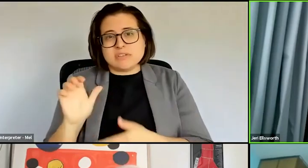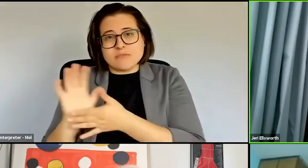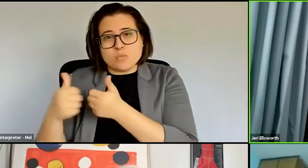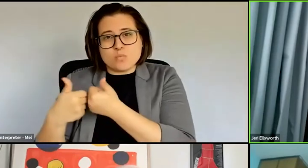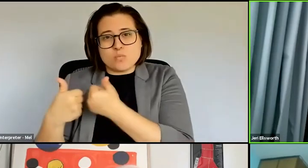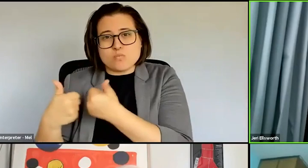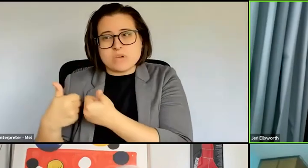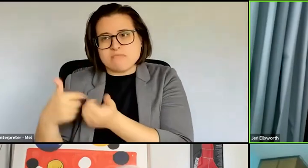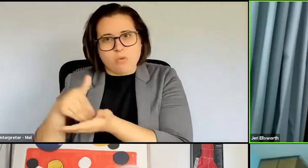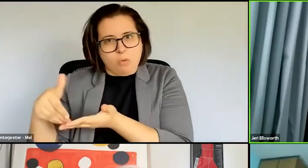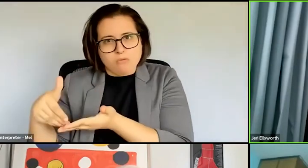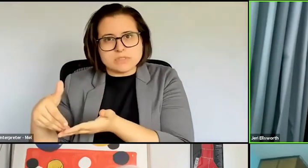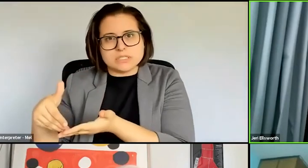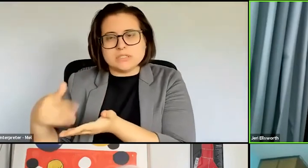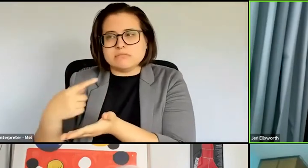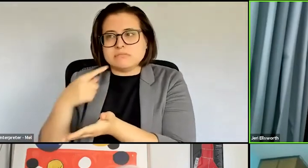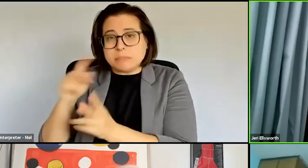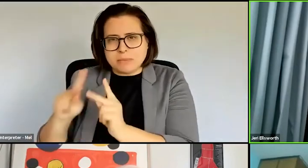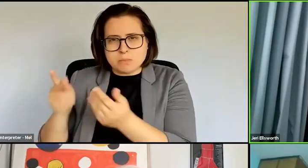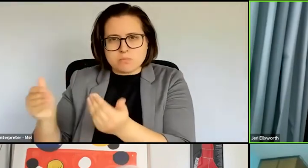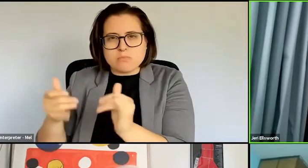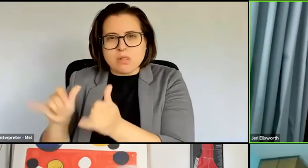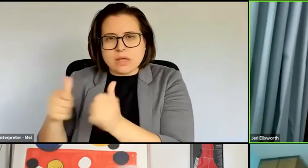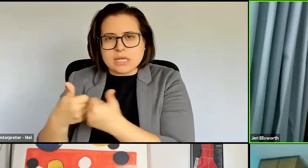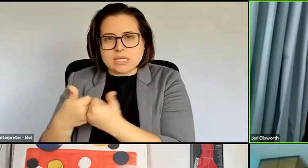They make people play the game, and they track their eyes, and they look at you know, how the